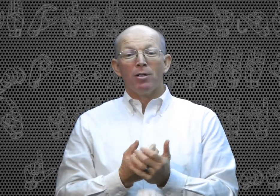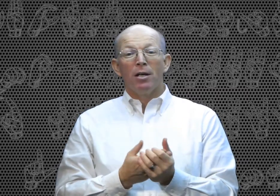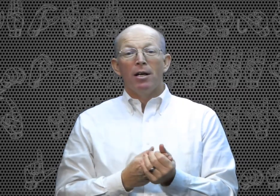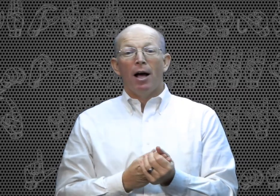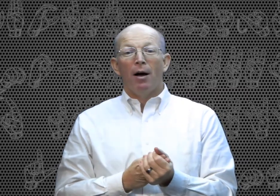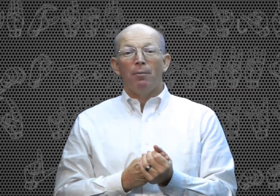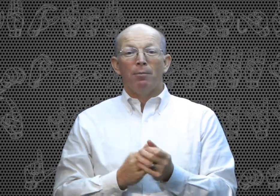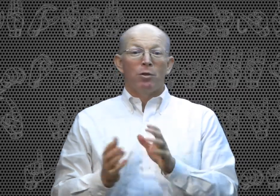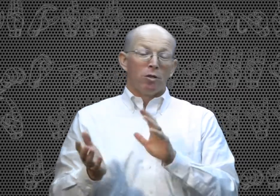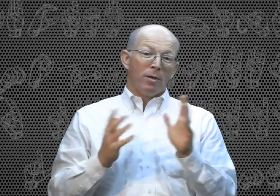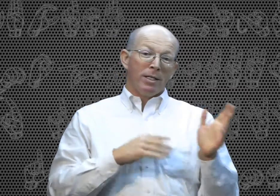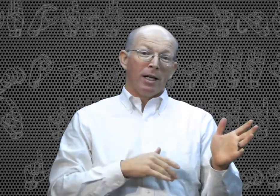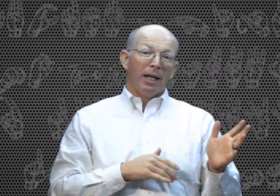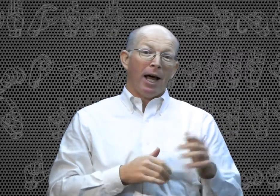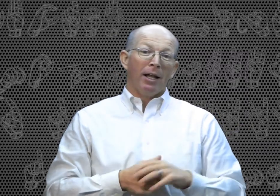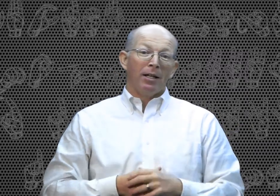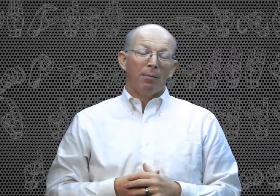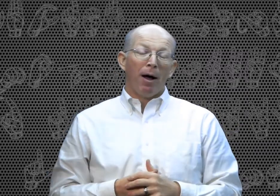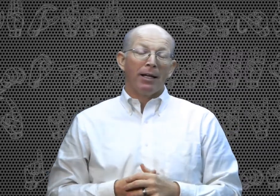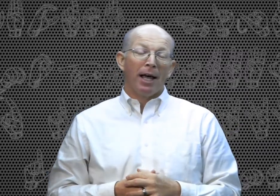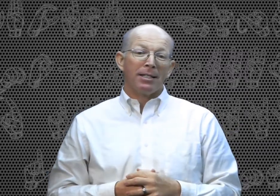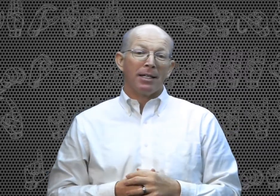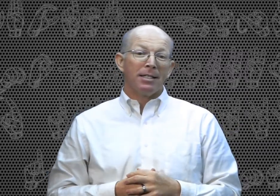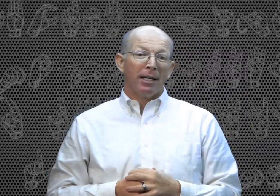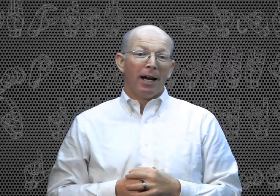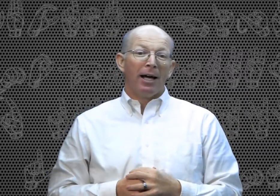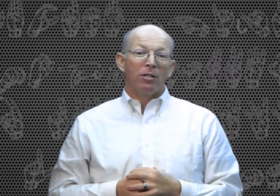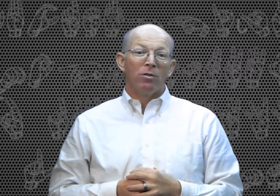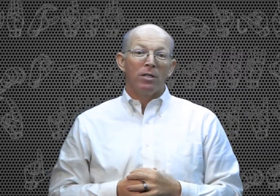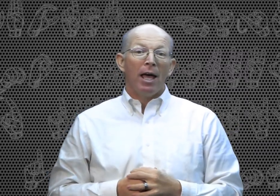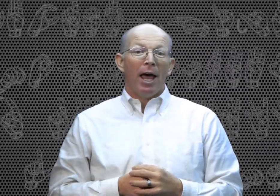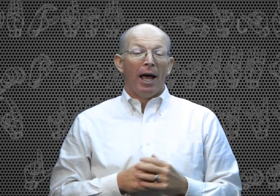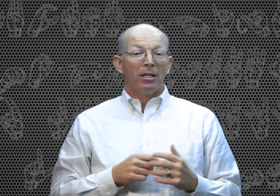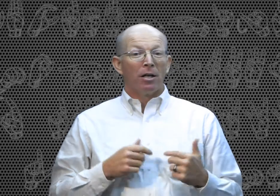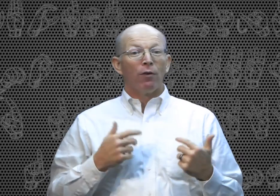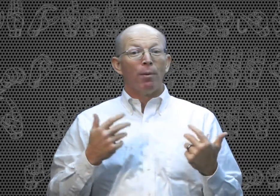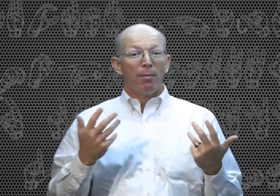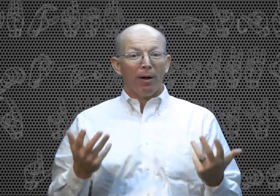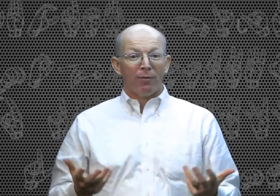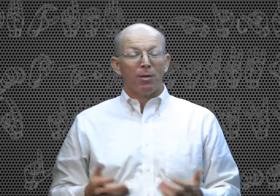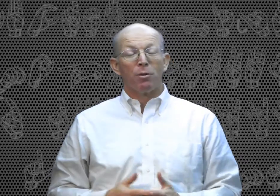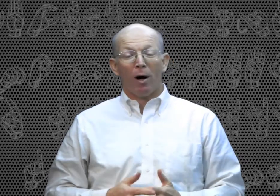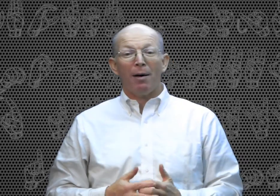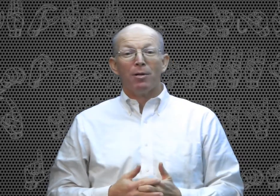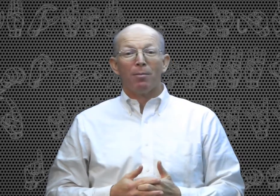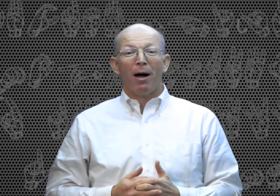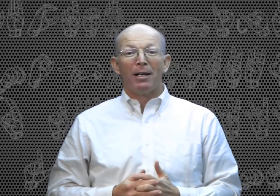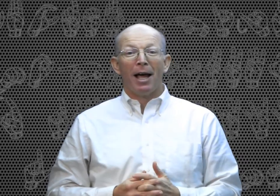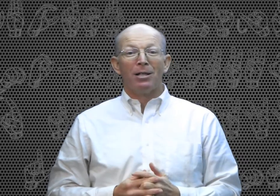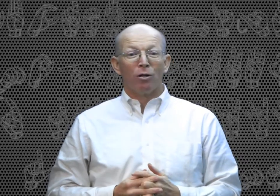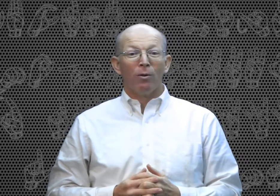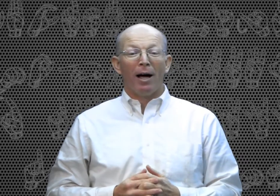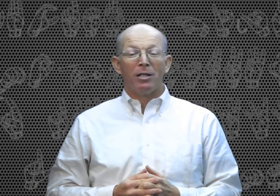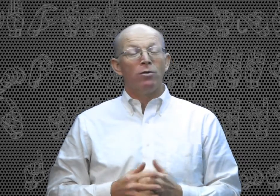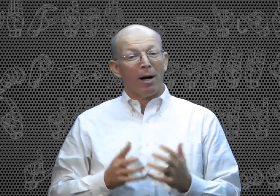I just recently got the podcast listed in iTunes and several people have subscribed to the podcast through iTunes.